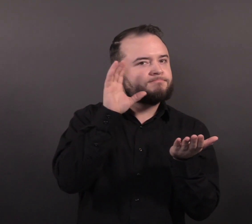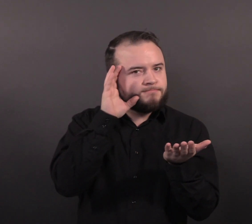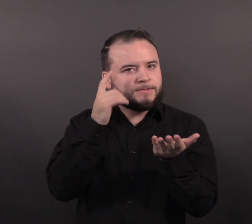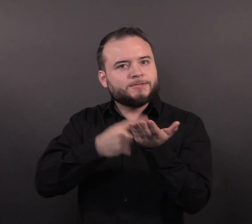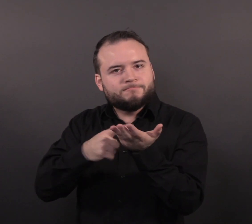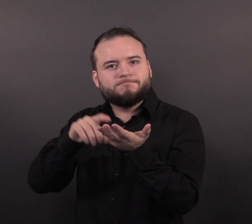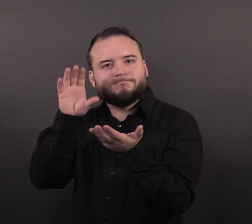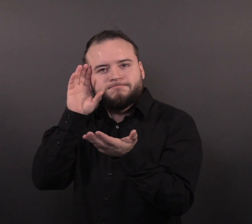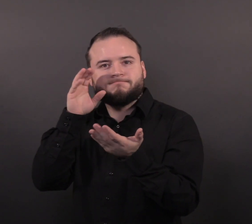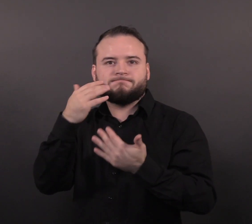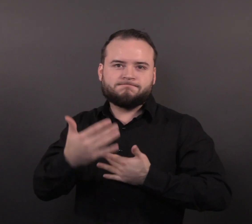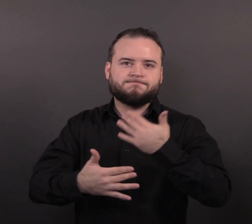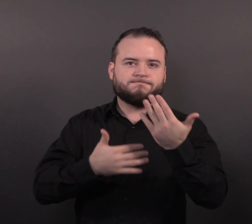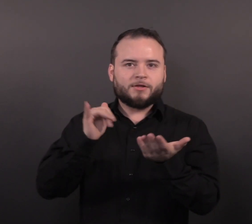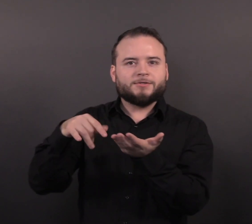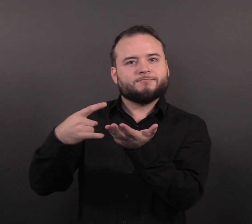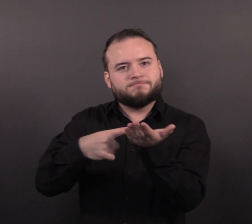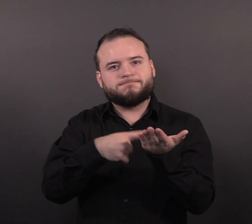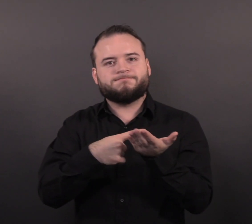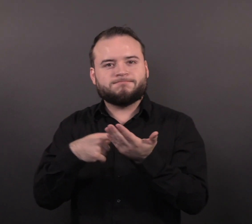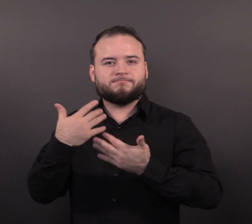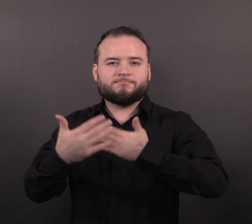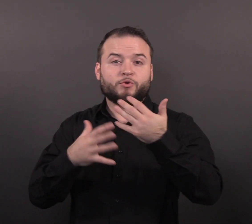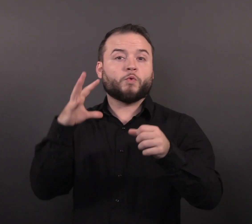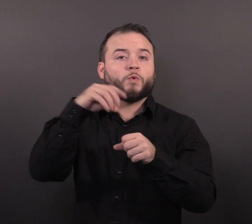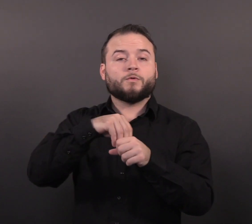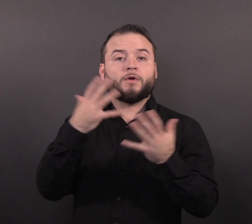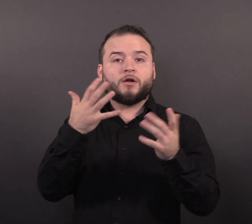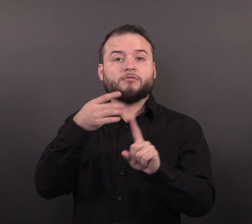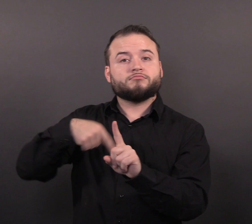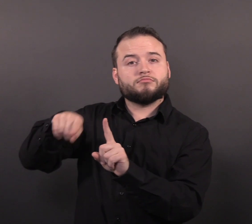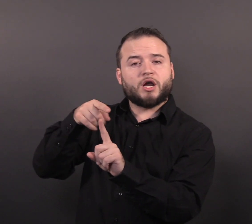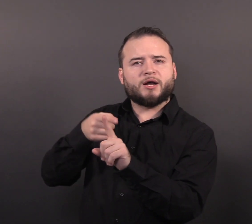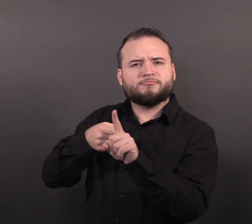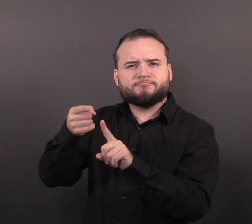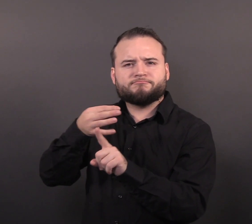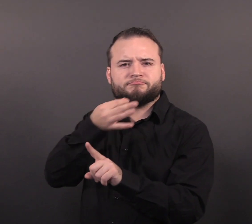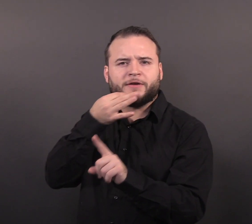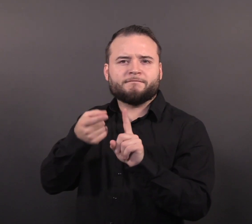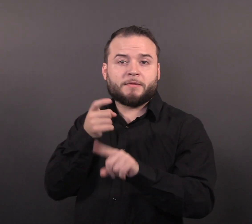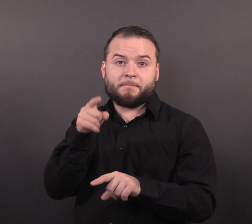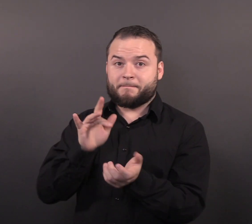medical and scientific and classification and statistics advisory committees